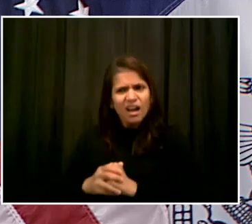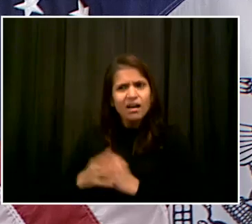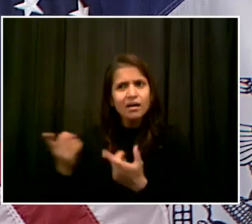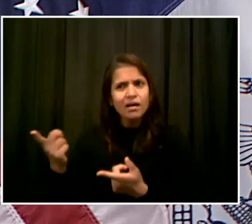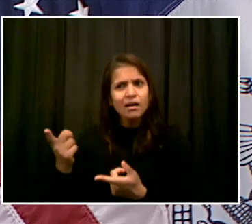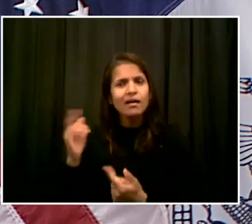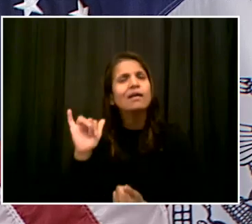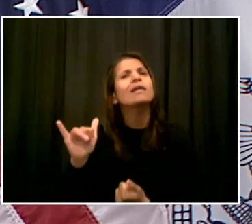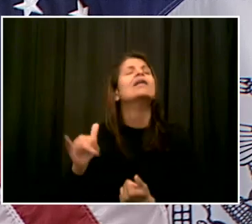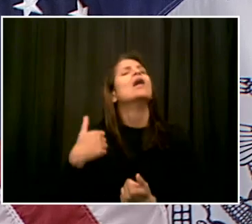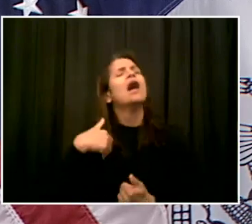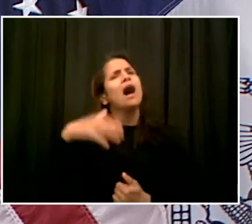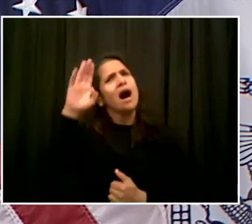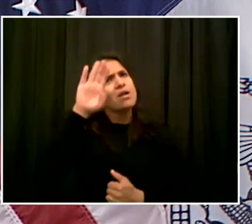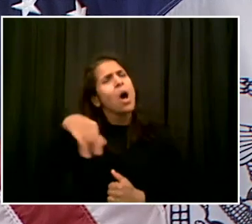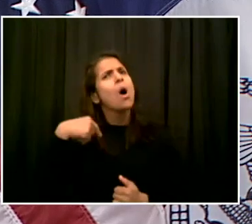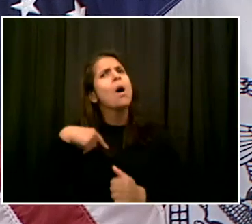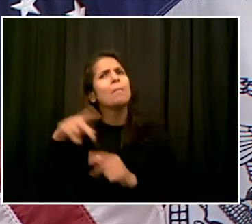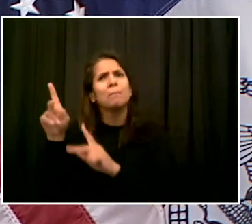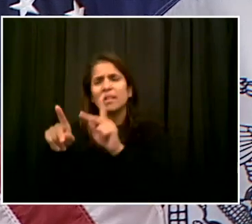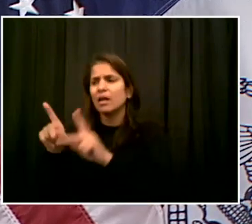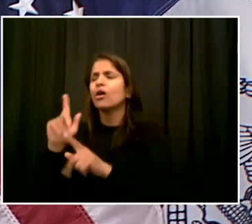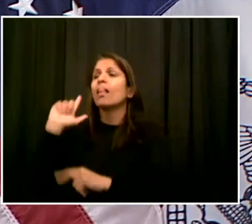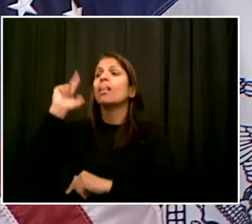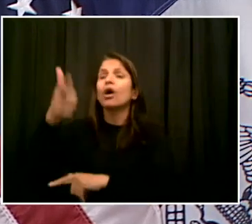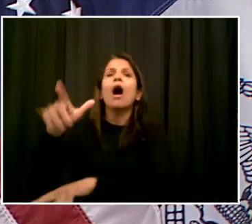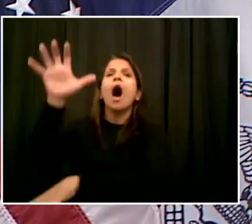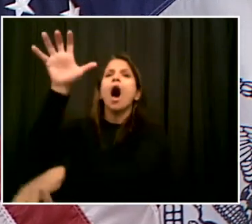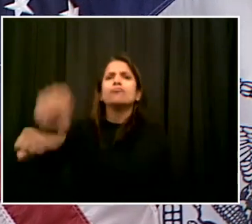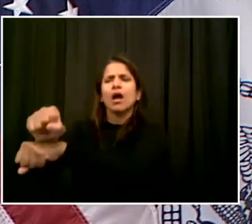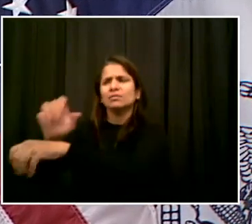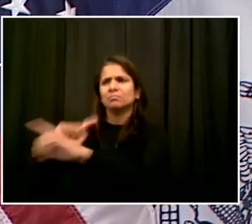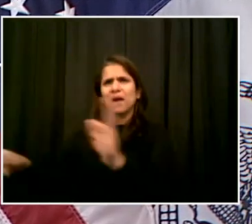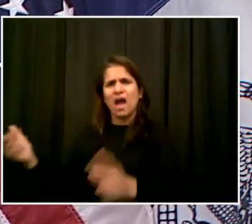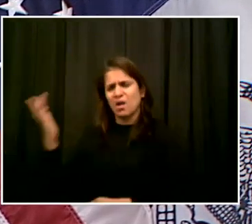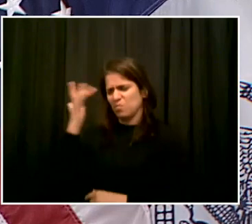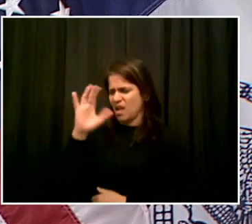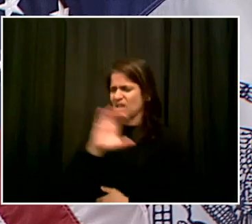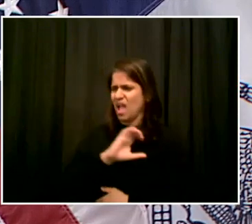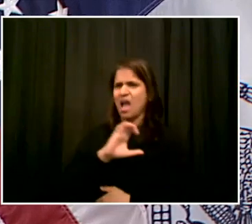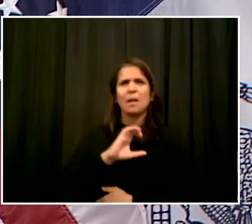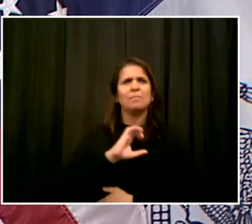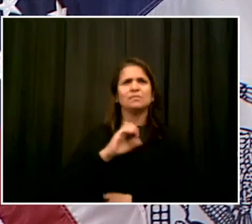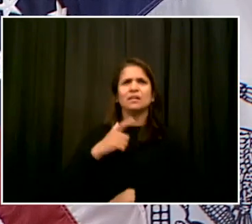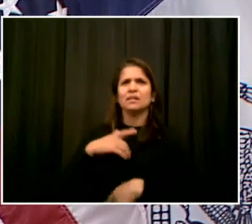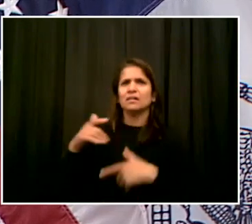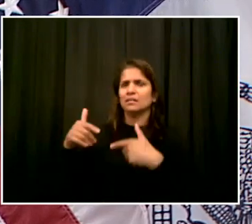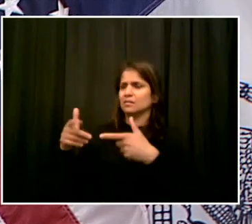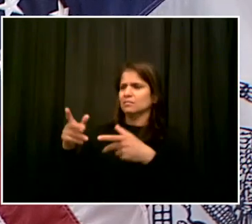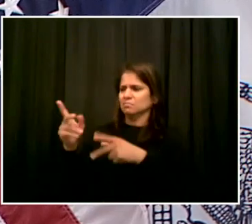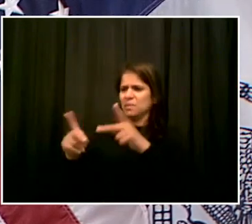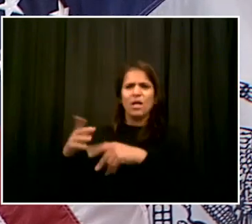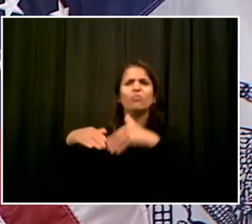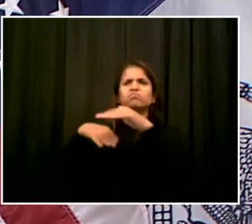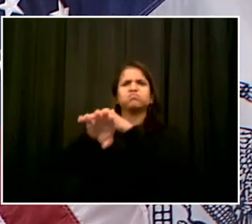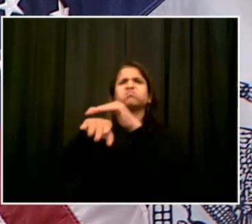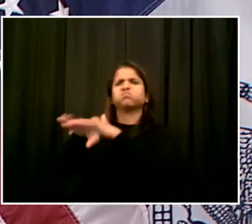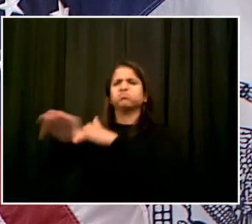GRABBING STUFF, NO ONE STOPPING THEM. I KNEW THEY ARRESTED THEM LATER ON IN THE EVENING, BUT HOW DID IT COME TO PASS THAT SMEO